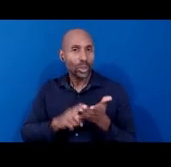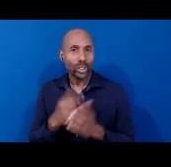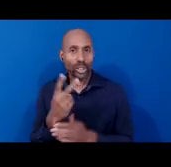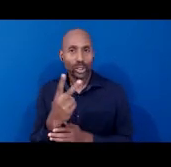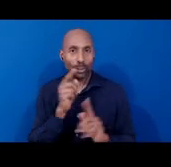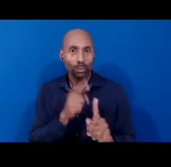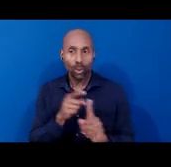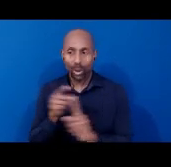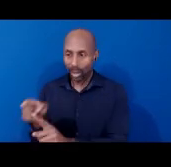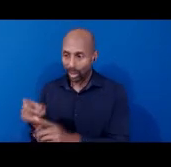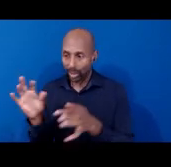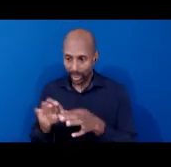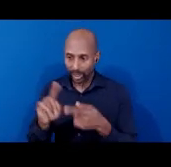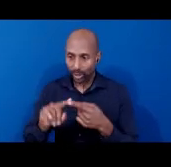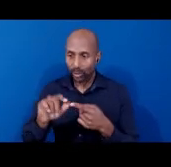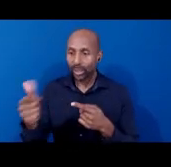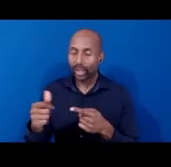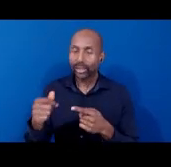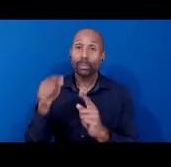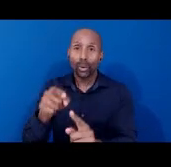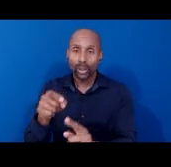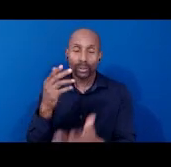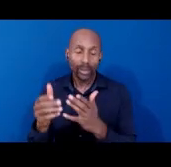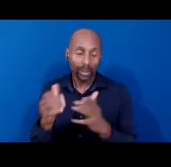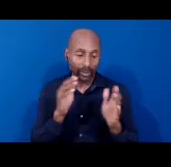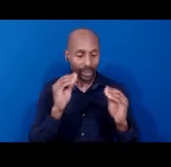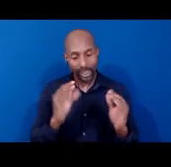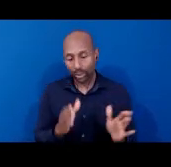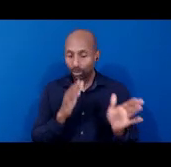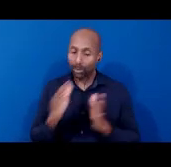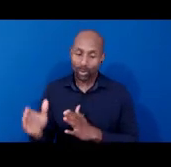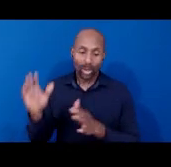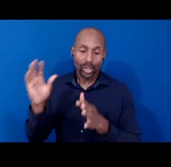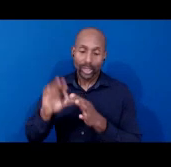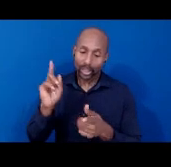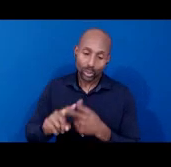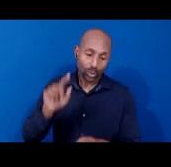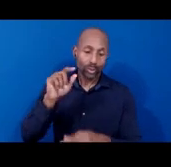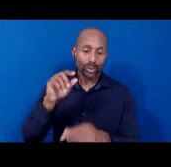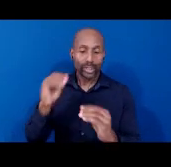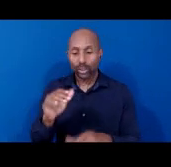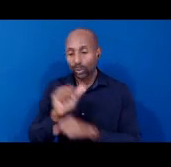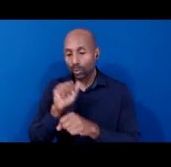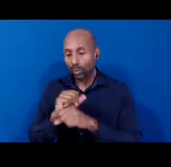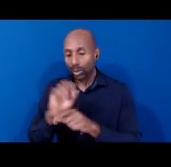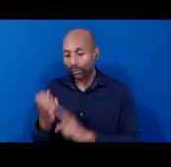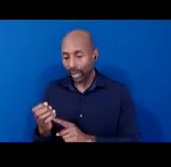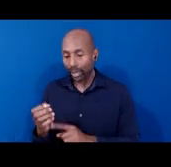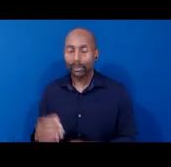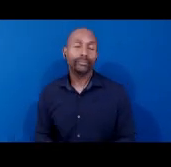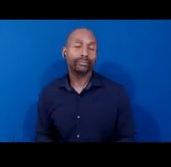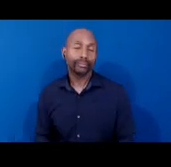It might be new teacher preparation connected to teacher work environment or things like that. Next slide please.